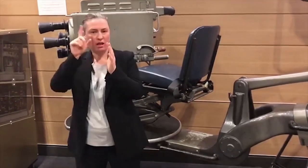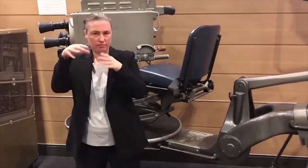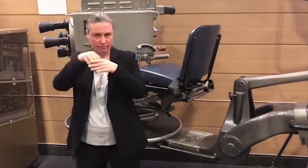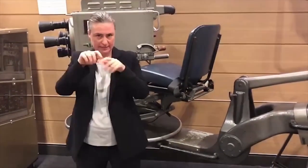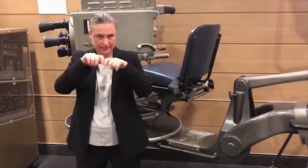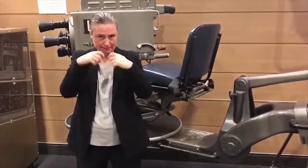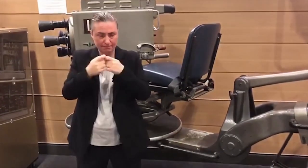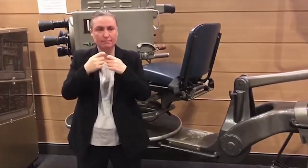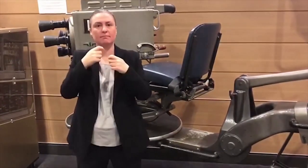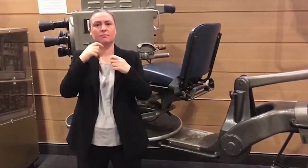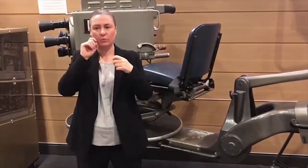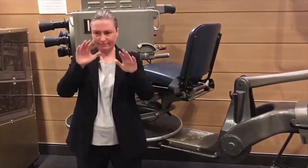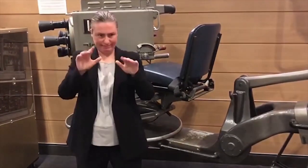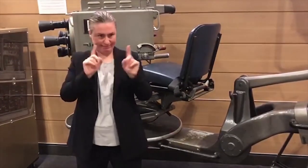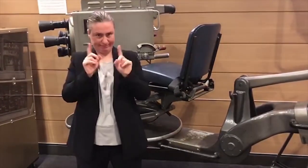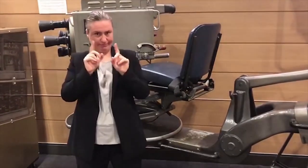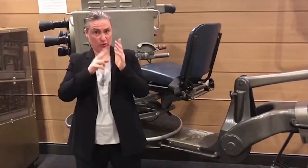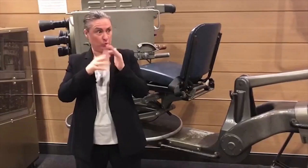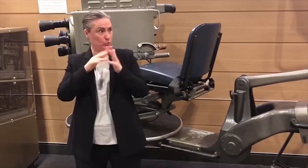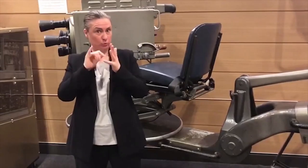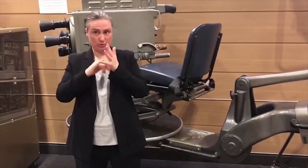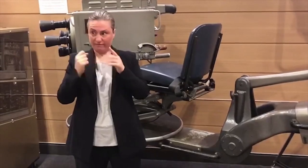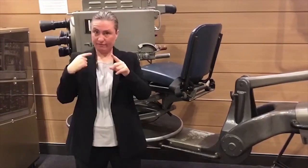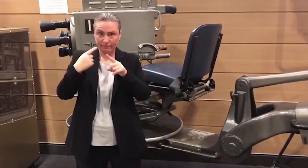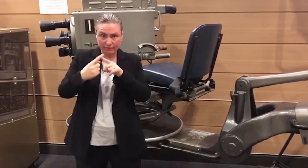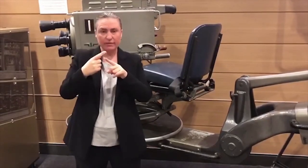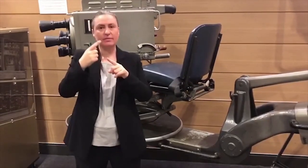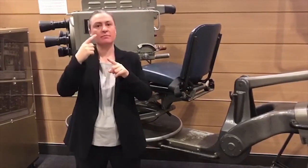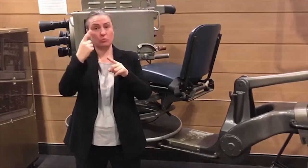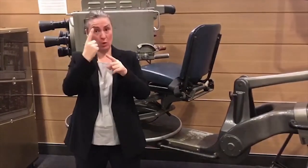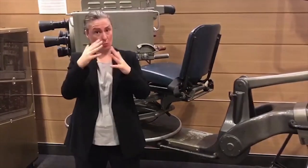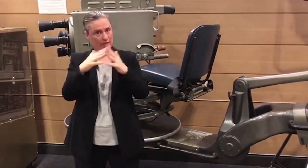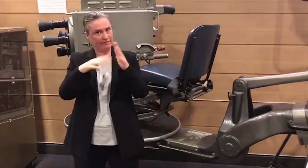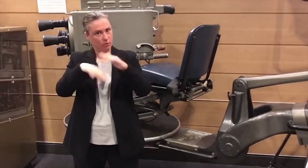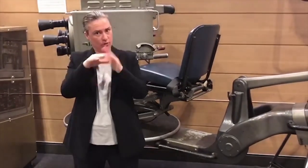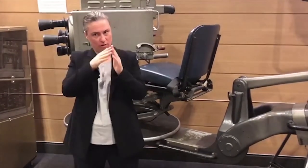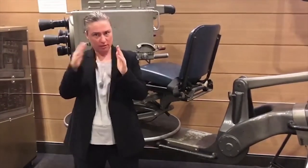who has recently joined the team, will discuss the news of the previous week.